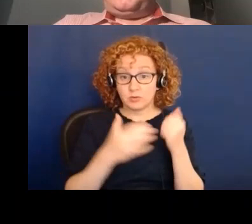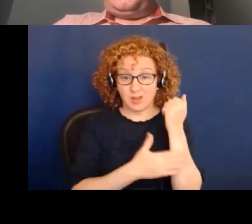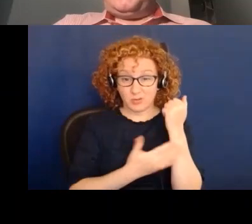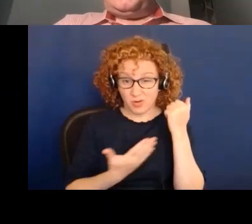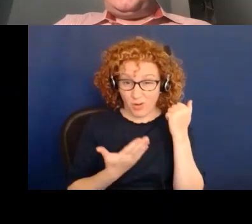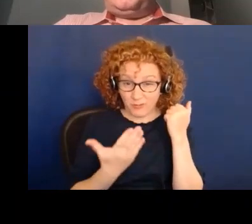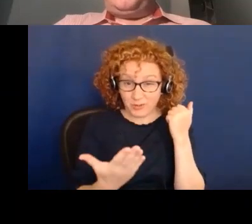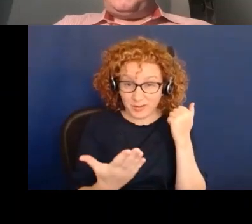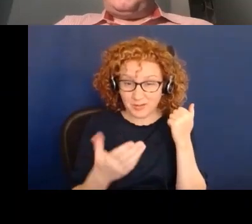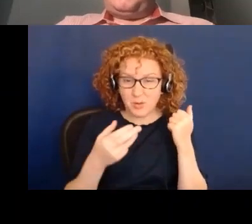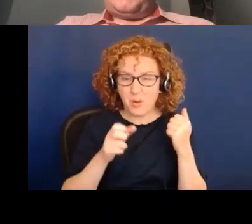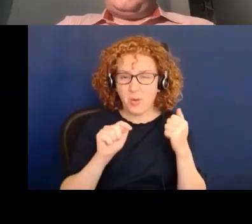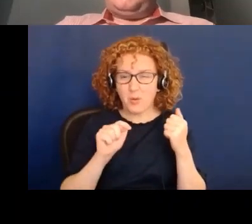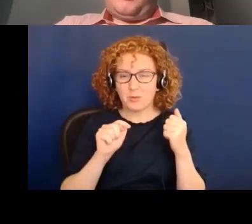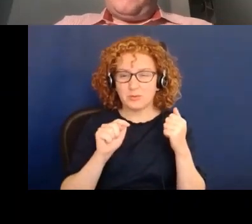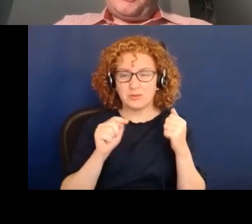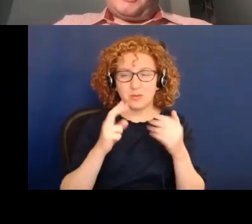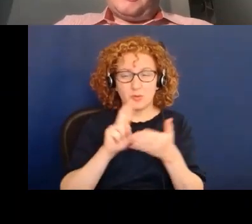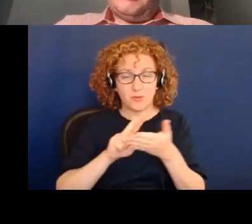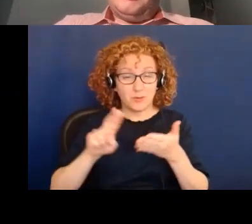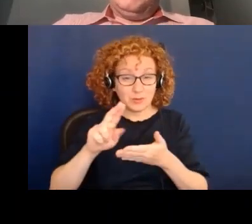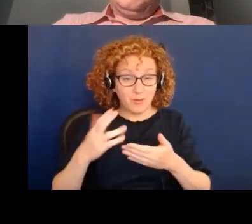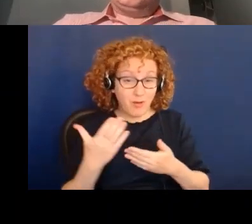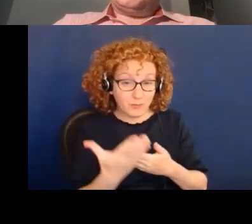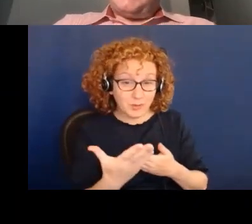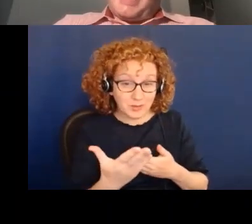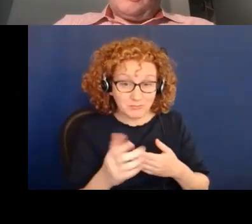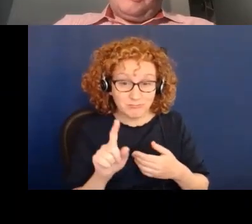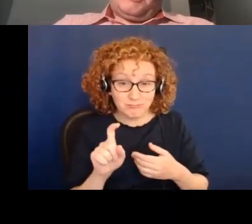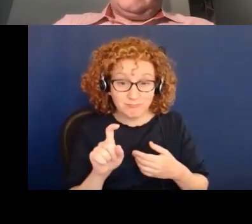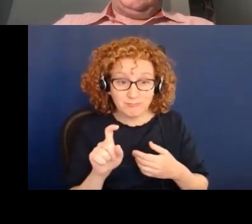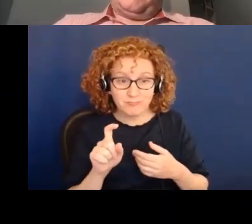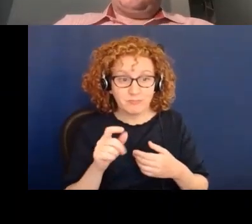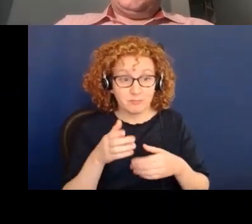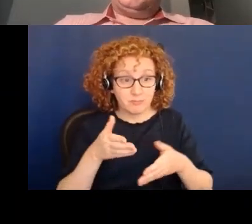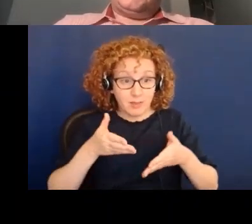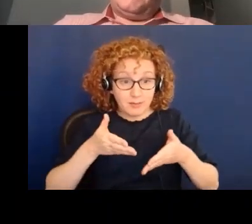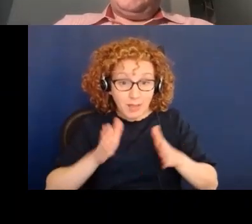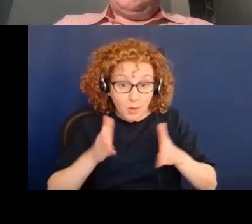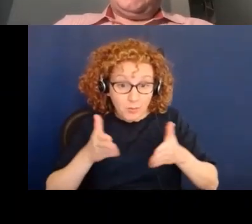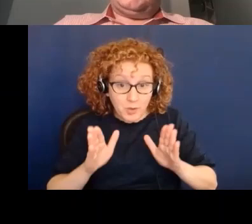university or the partner on the ground offering it is it allowable have we determined based on